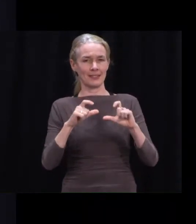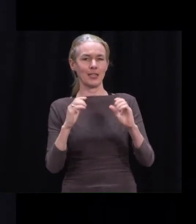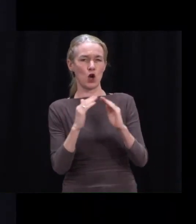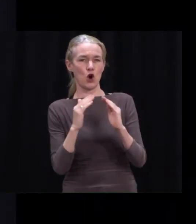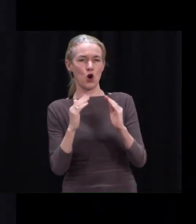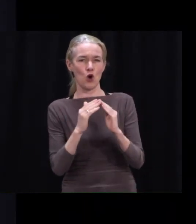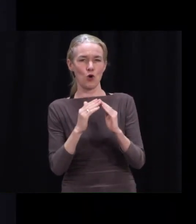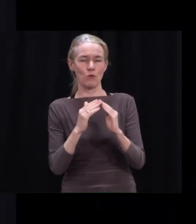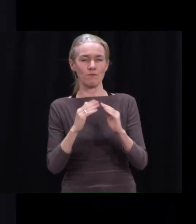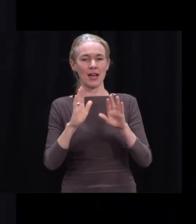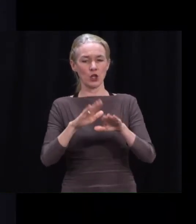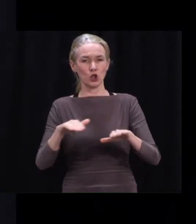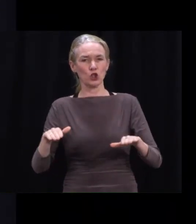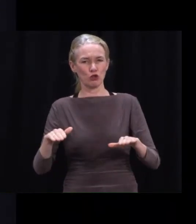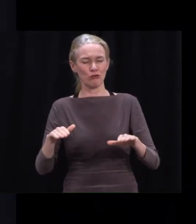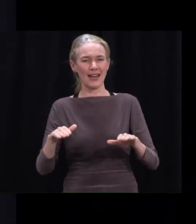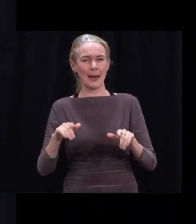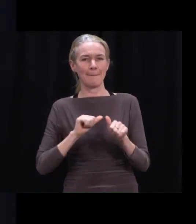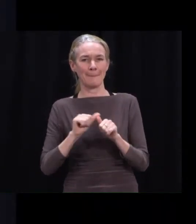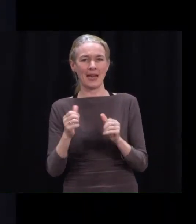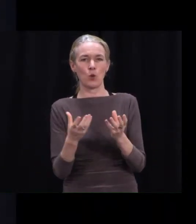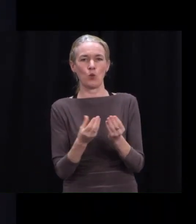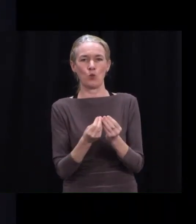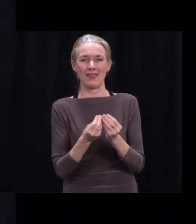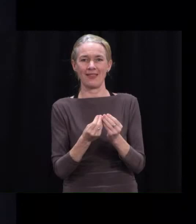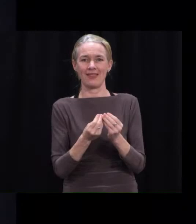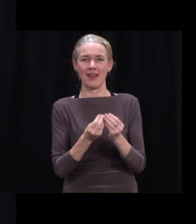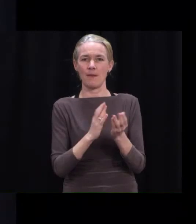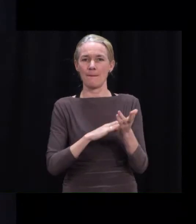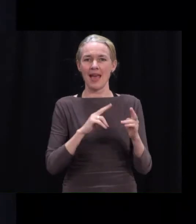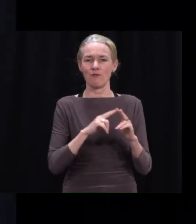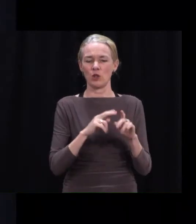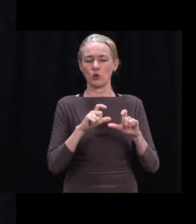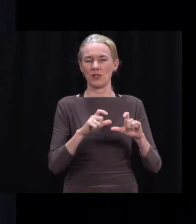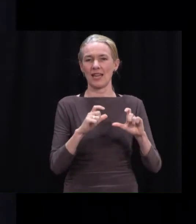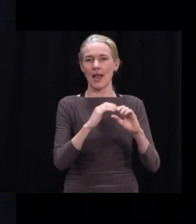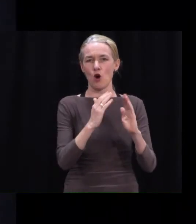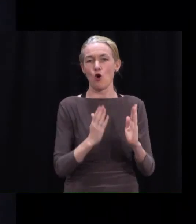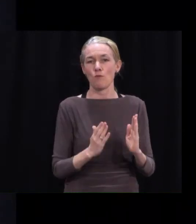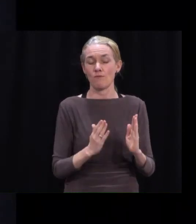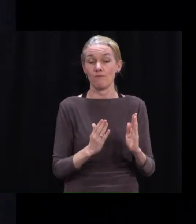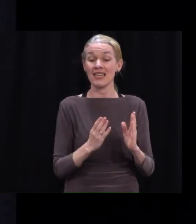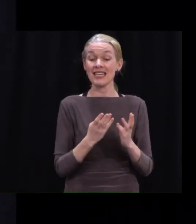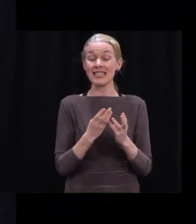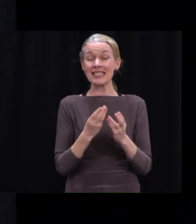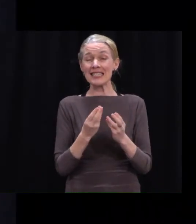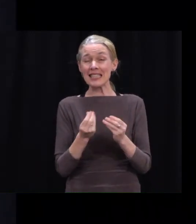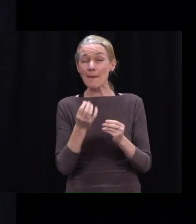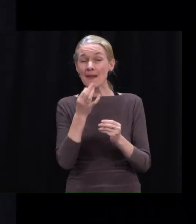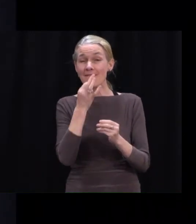continue working from home if